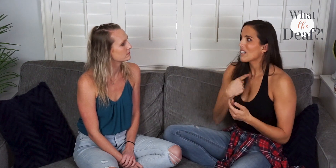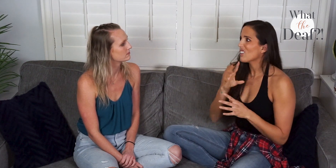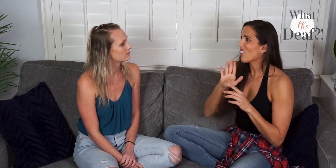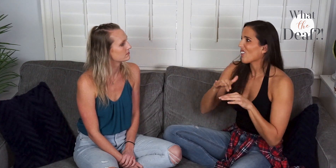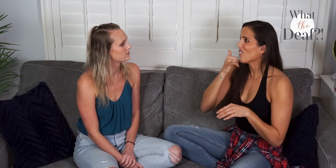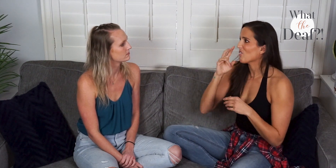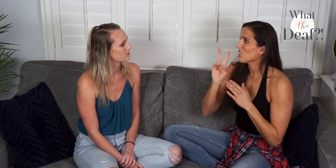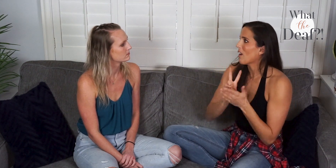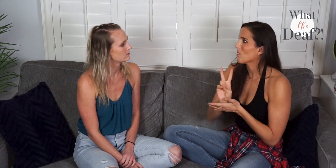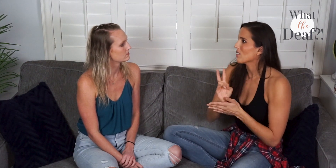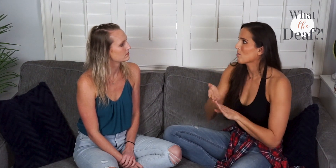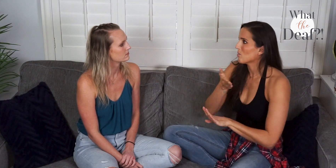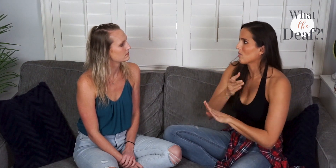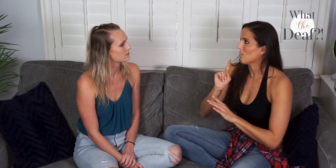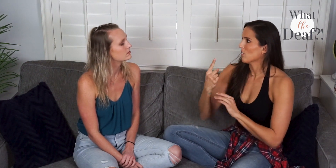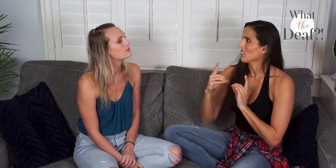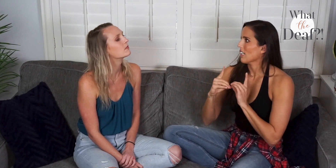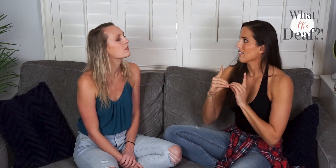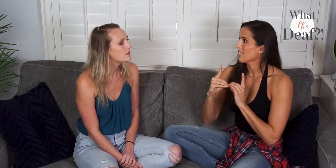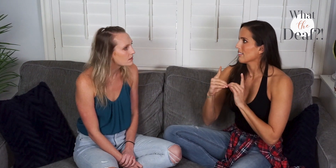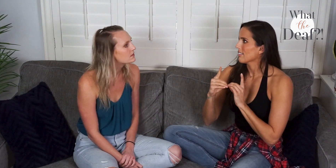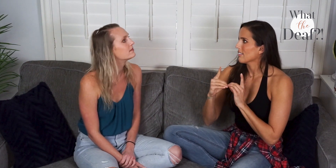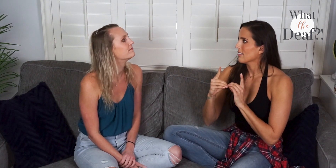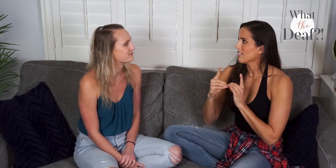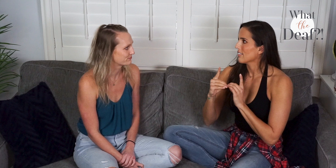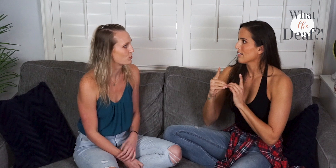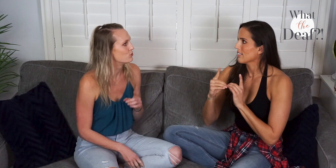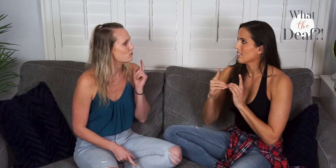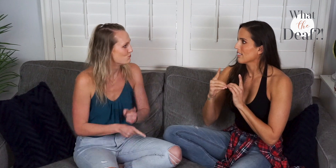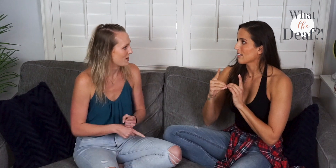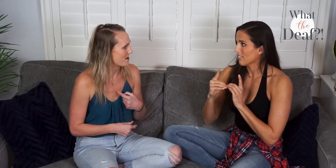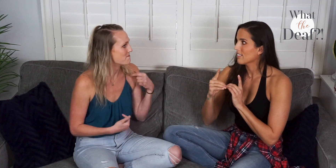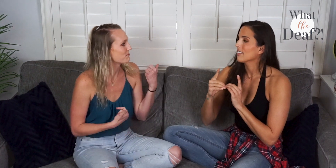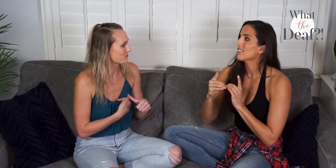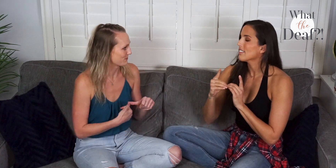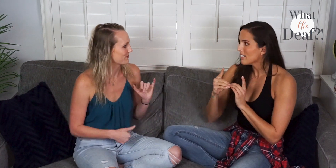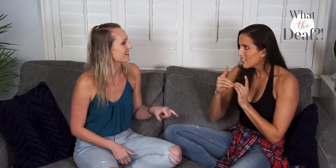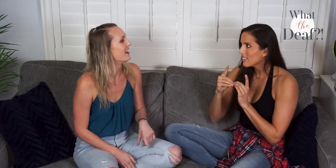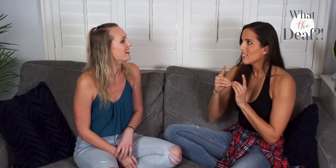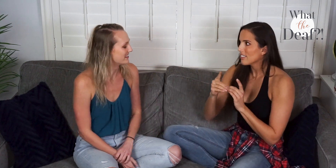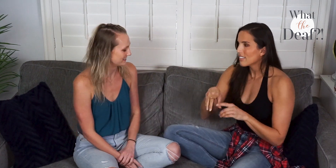So we talked on the phone for like two hours before our first date. Oh, oh yeah. That's right, I do remember that.